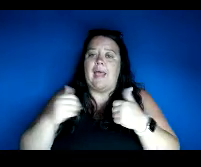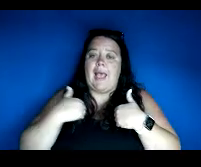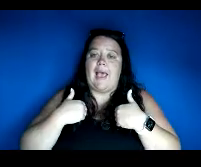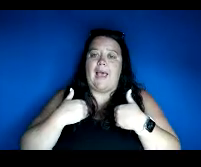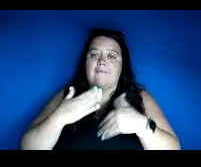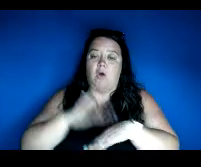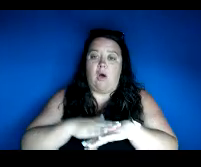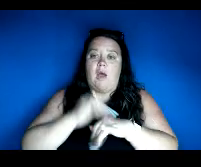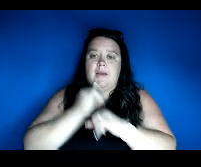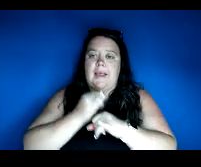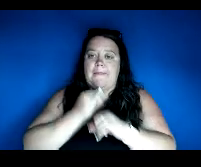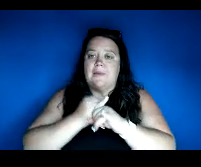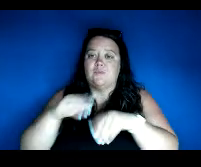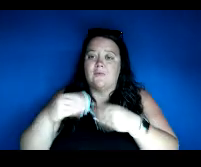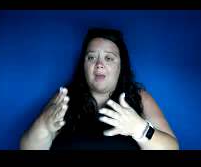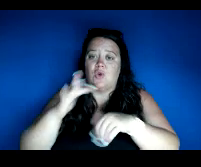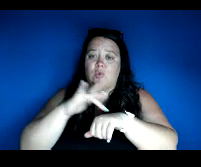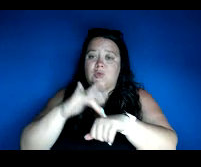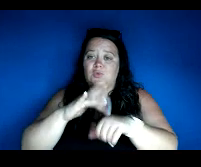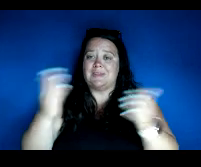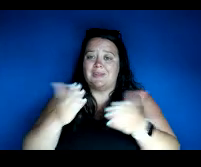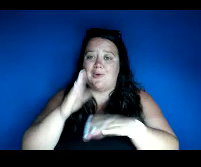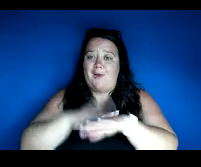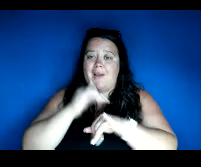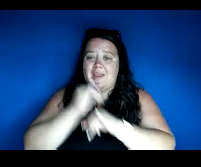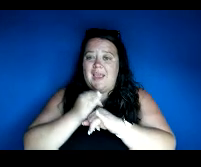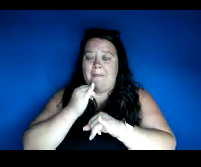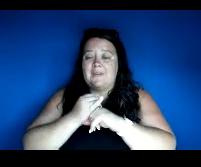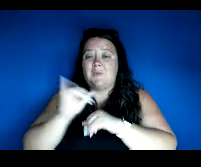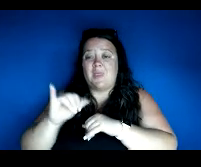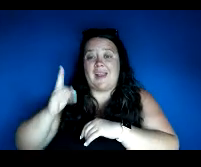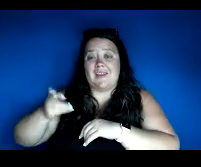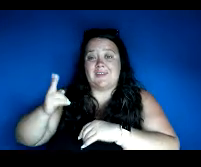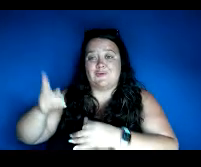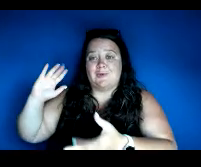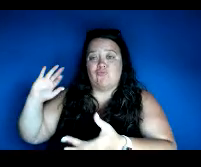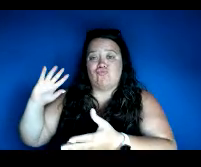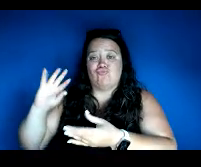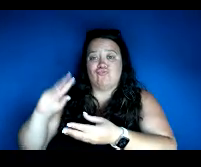to a student about kind of getting set up with. So I would say that history kind of accommodations